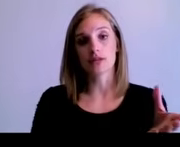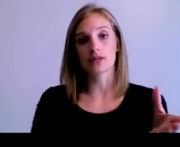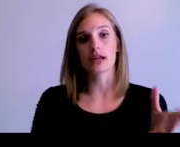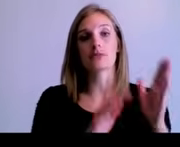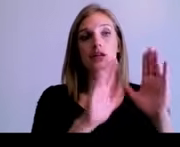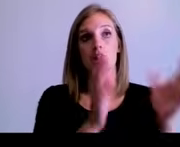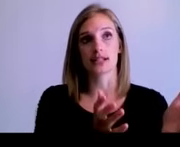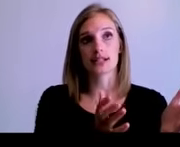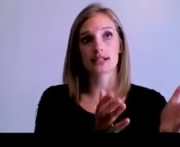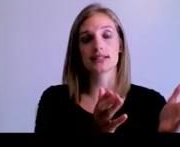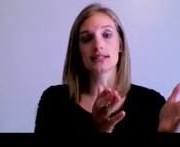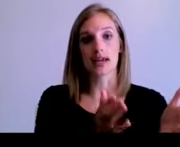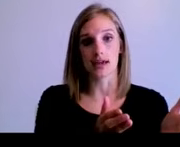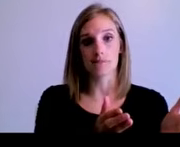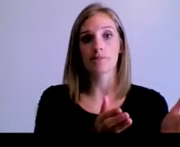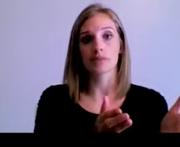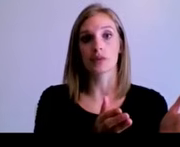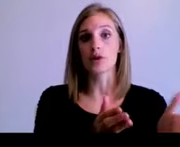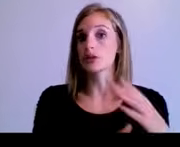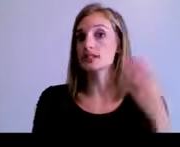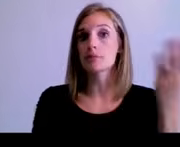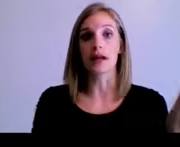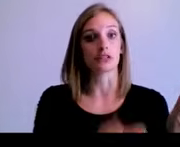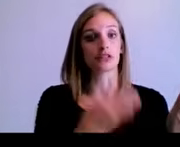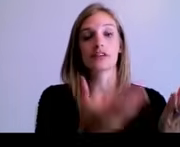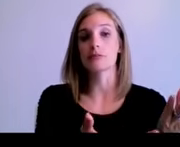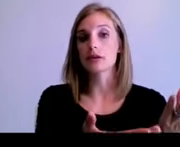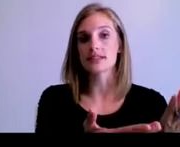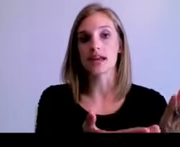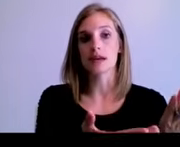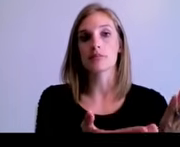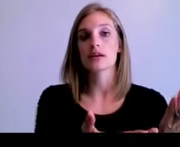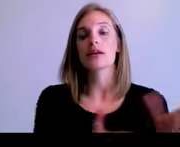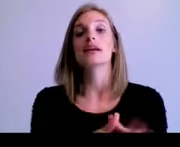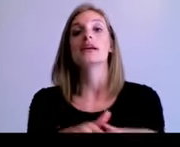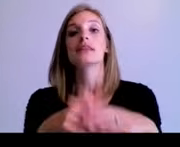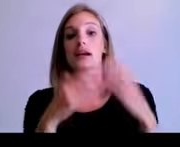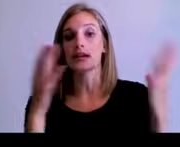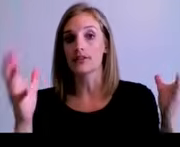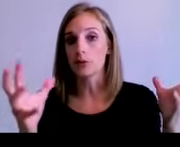their name the context is name, whether it's a male or female's name that kind of helps